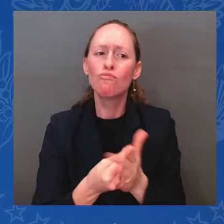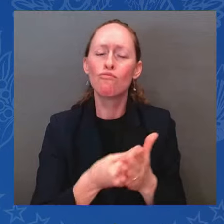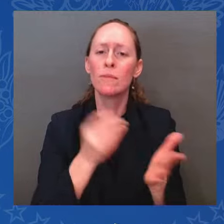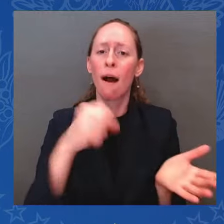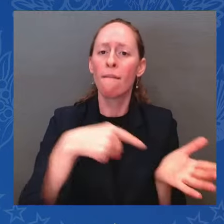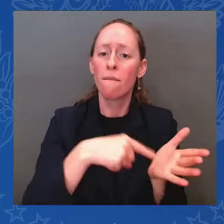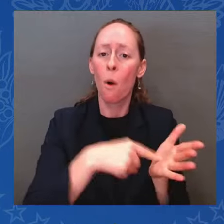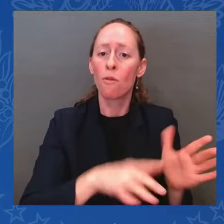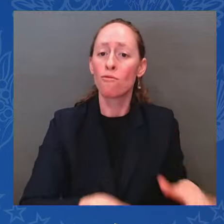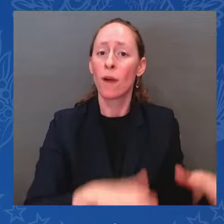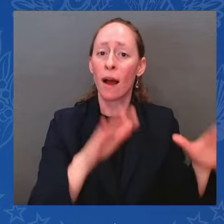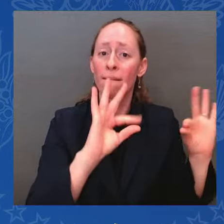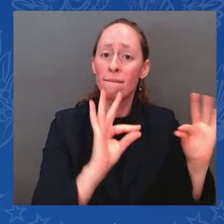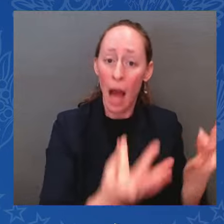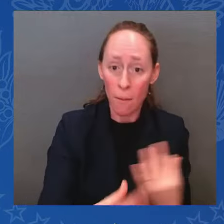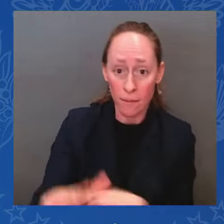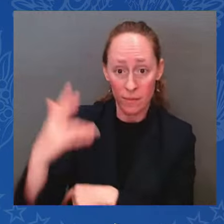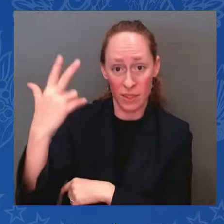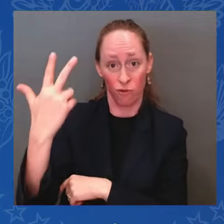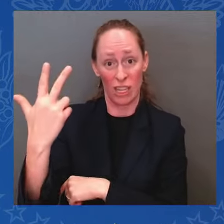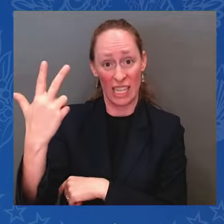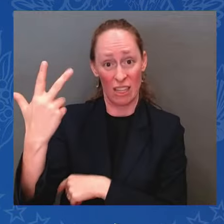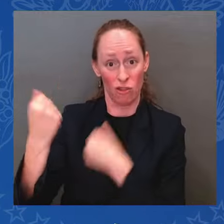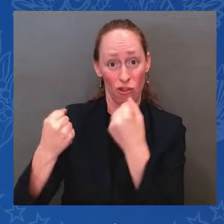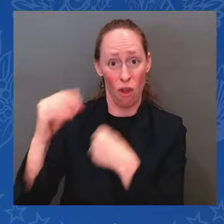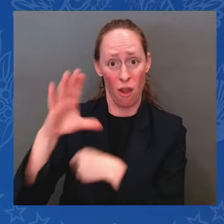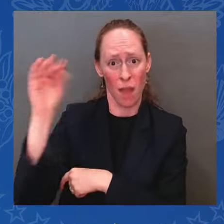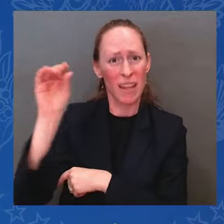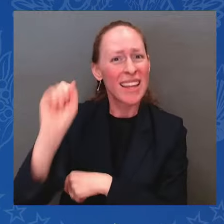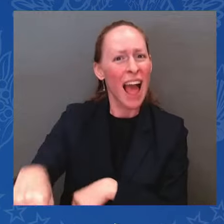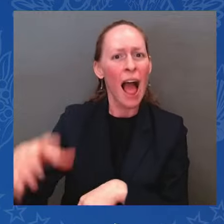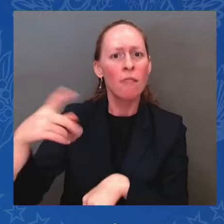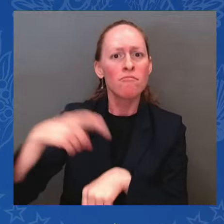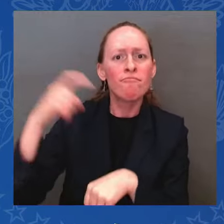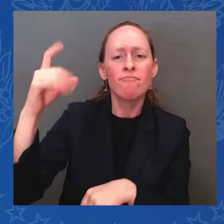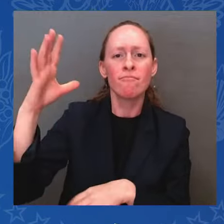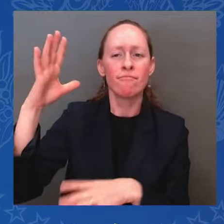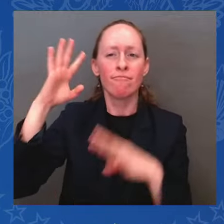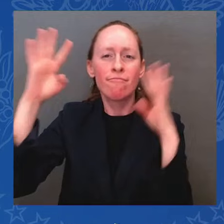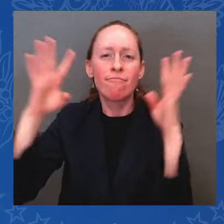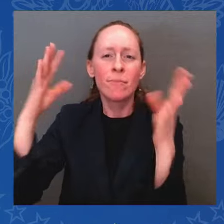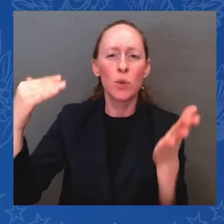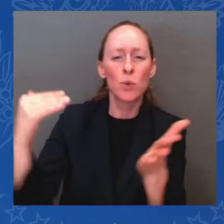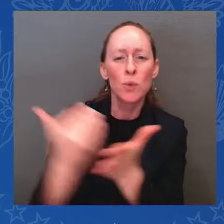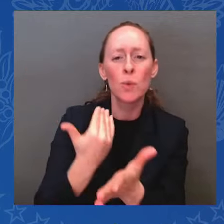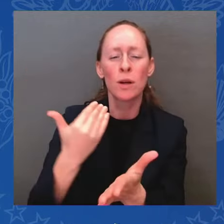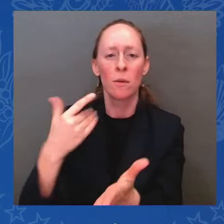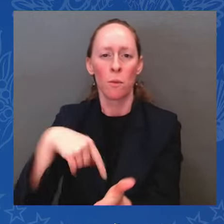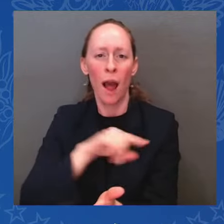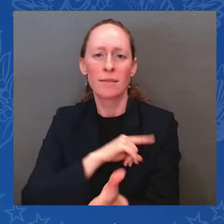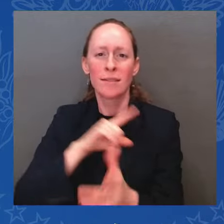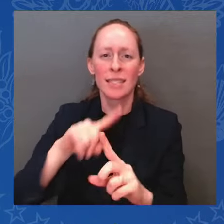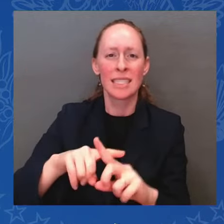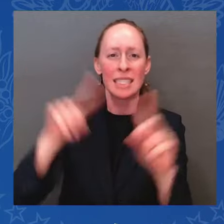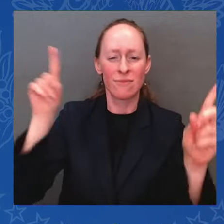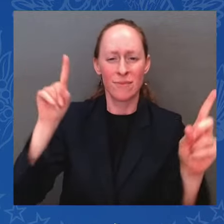excellence, quality, and leadership. Last night after negotiations broke down, the UAW announced the target of a strike